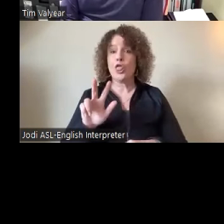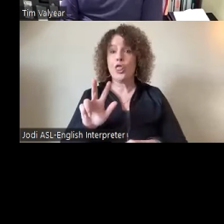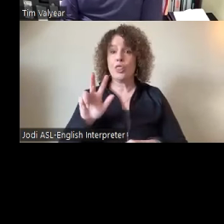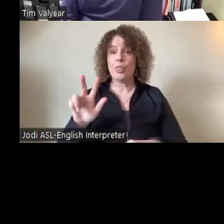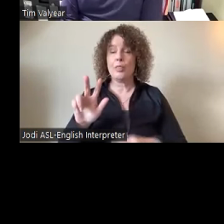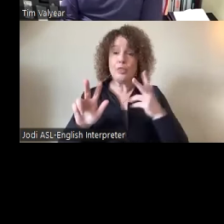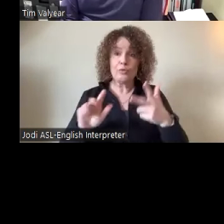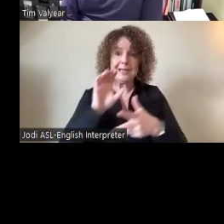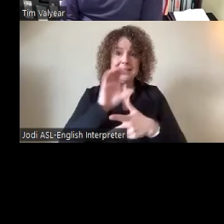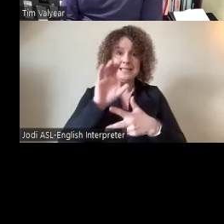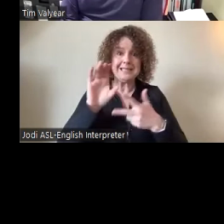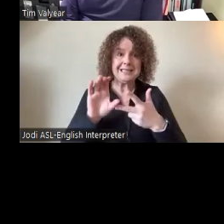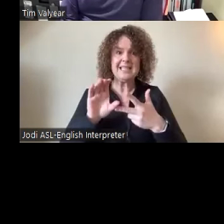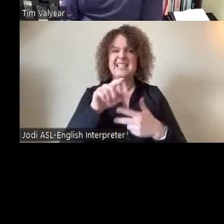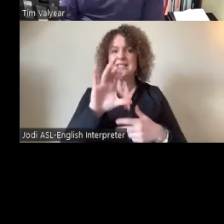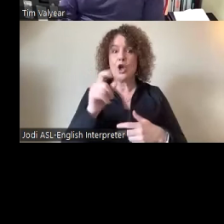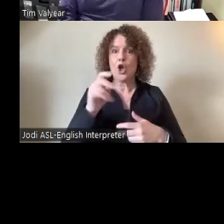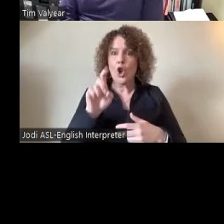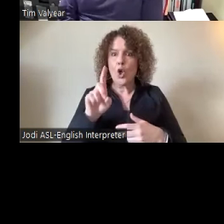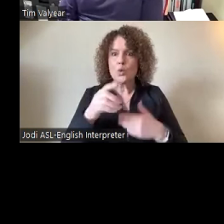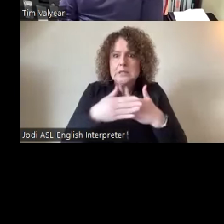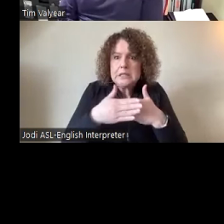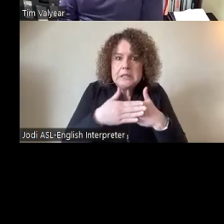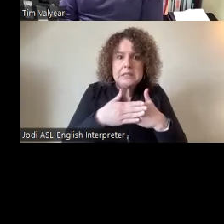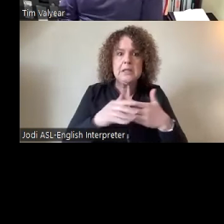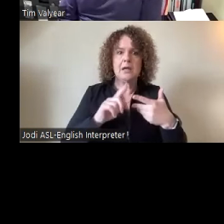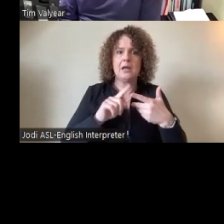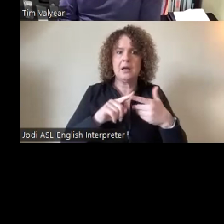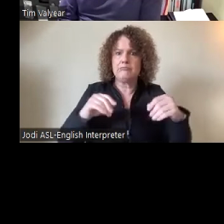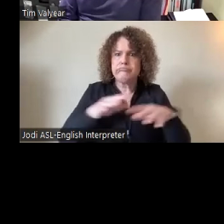Next slide